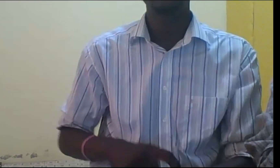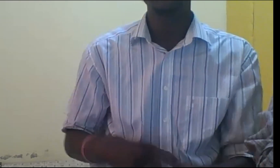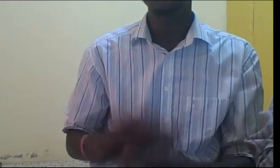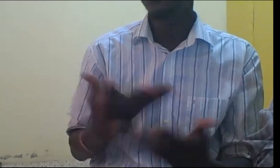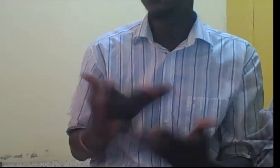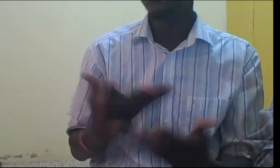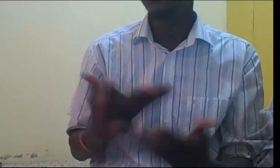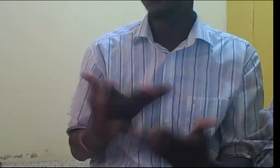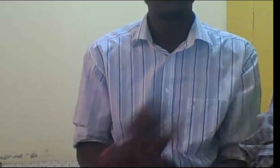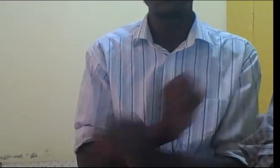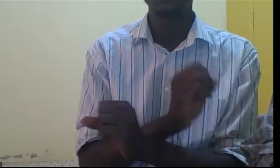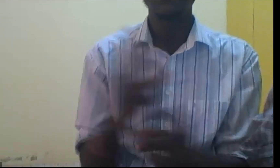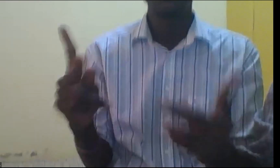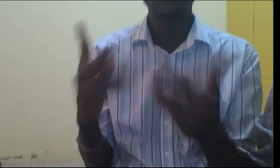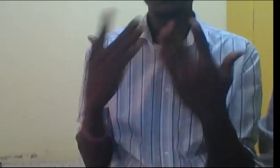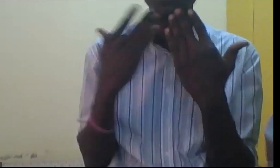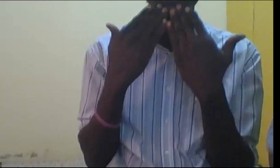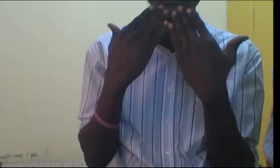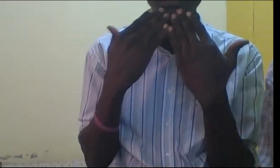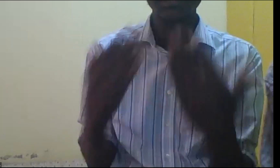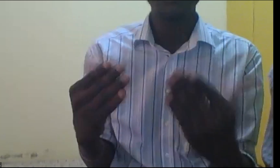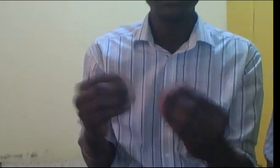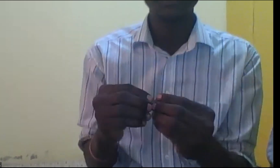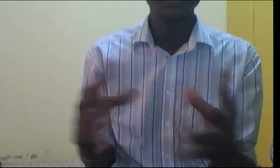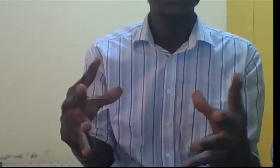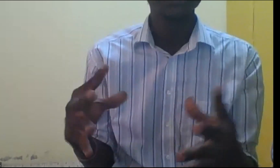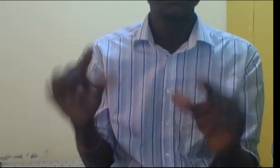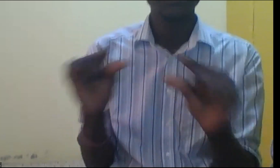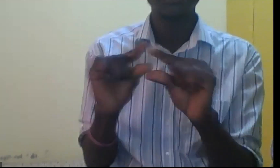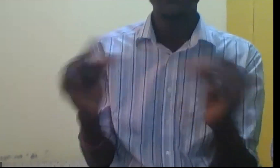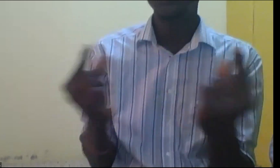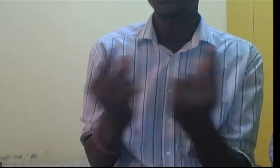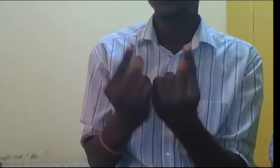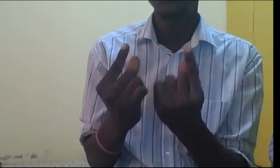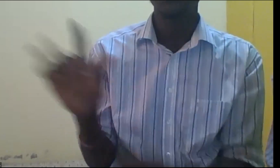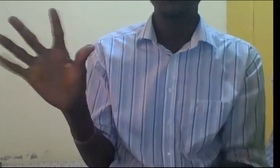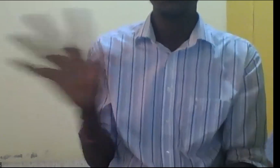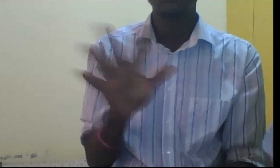Okay, thank you very much. In our group. I think it was Group 5. What we talked about mostly was what we're doing to address issues of persons with disability.